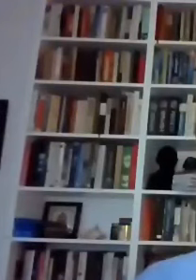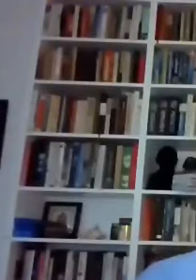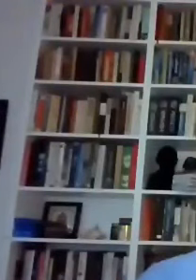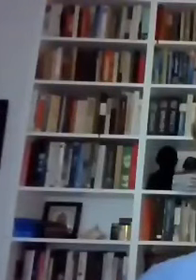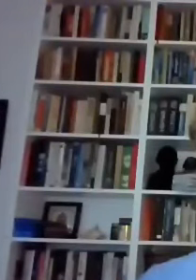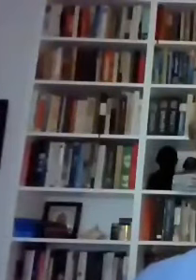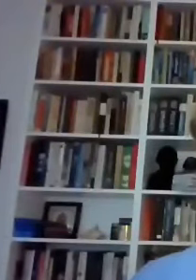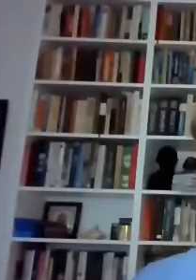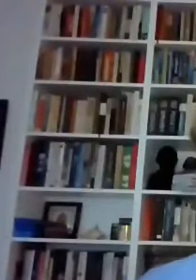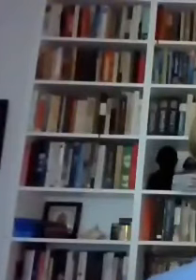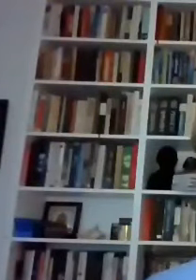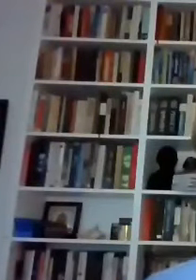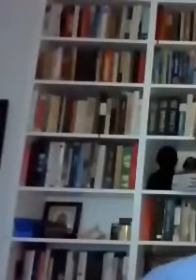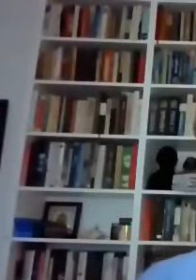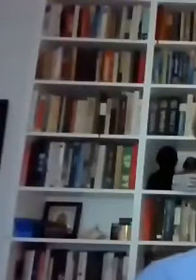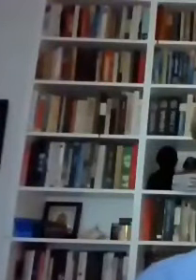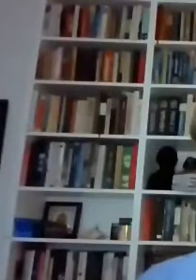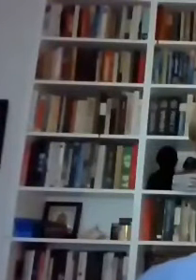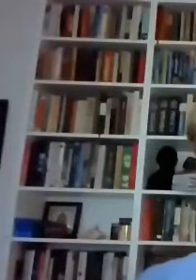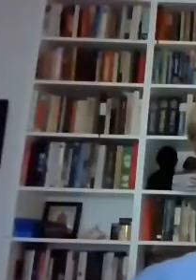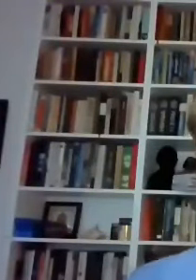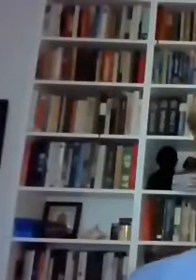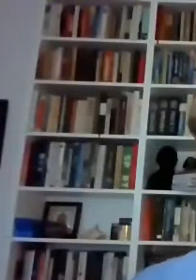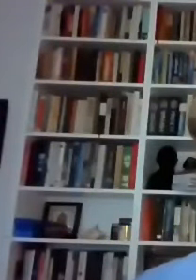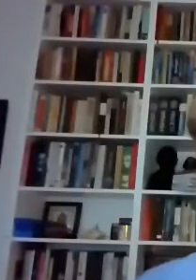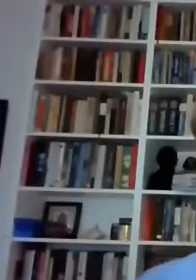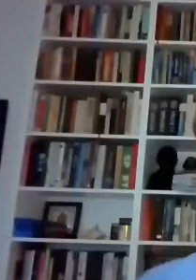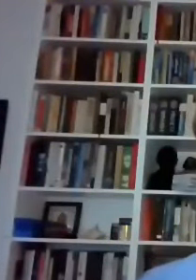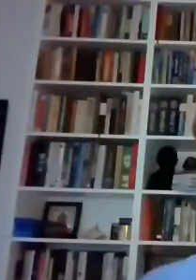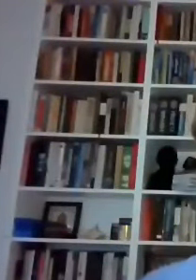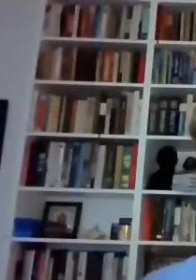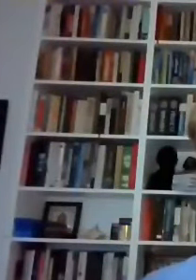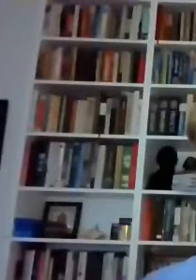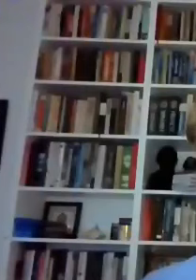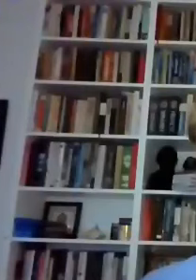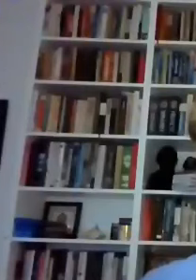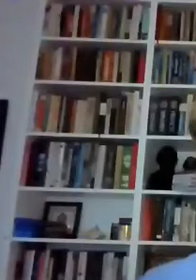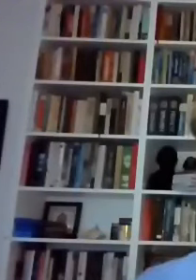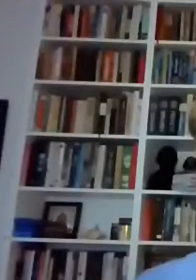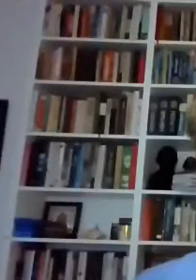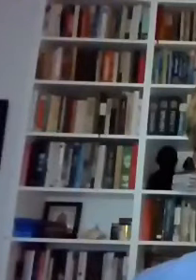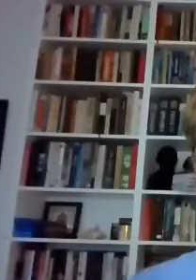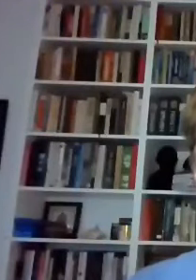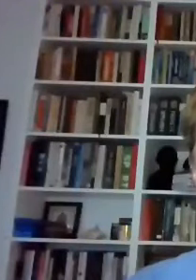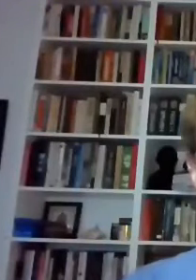at newing a programme of Evans. The